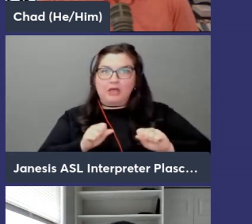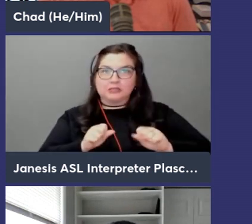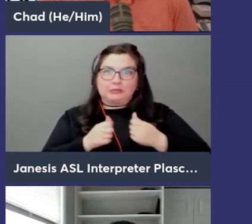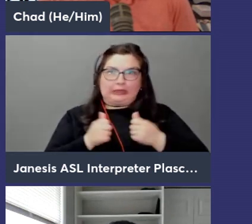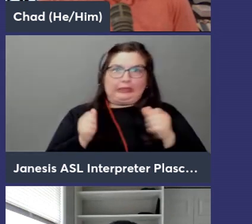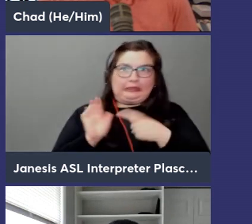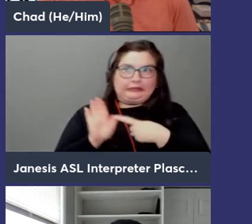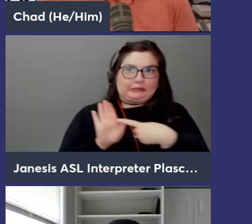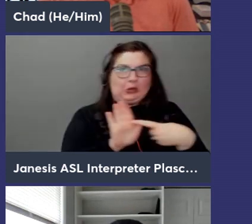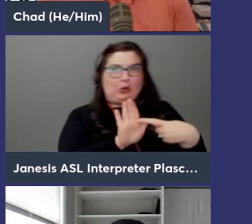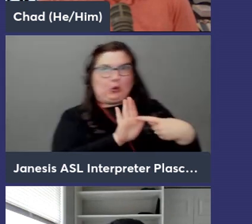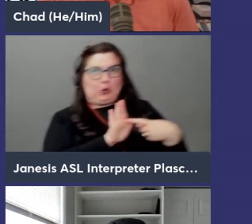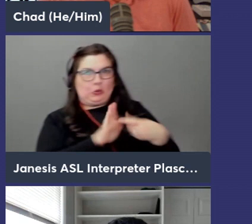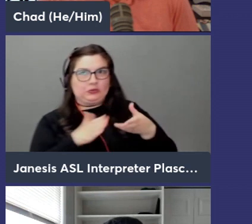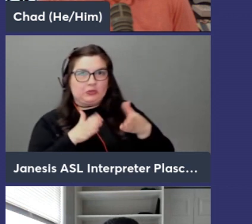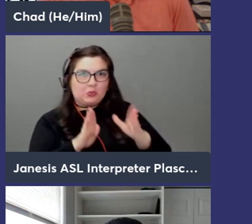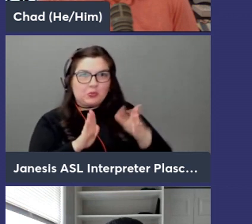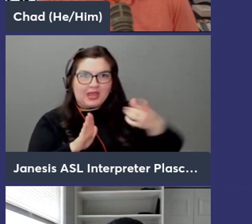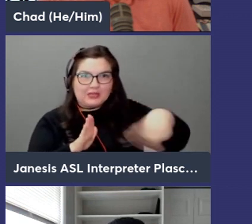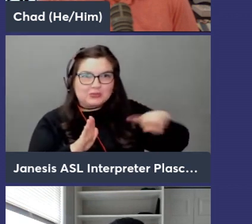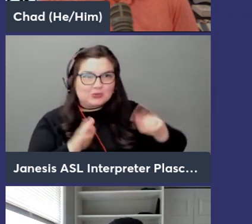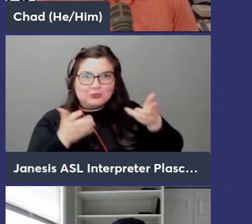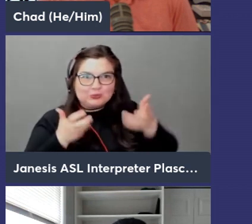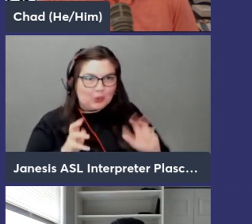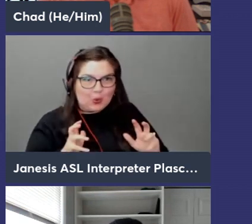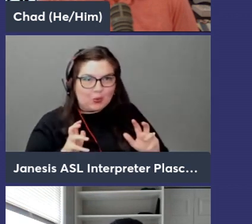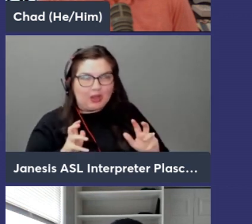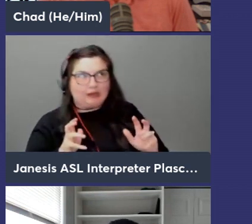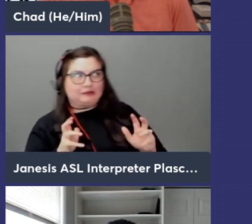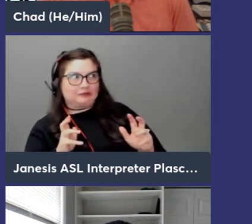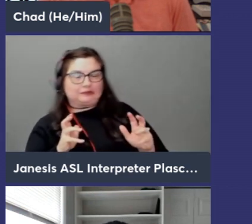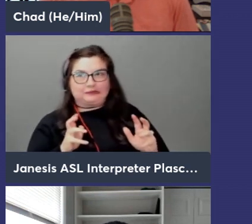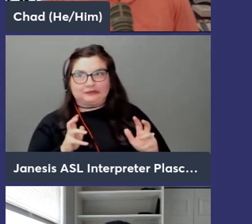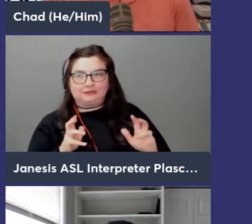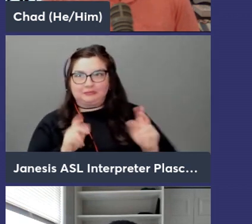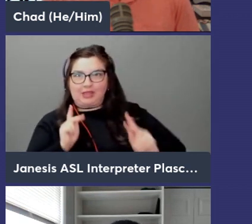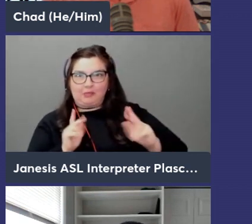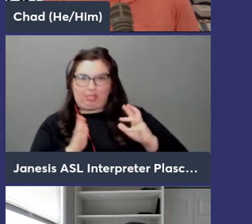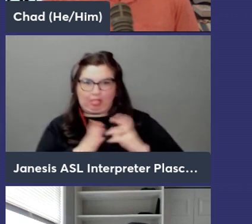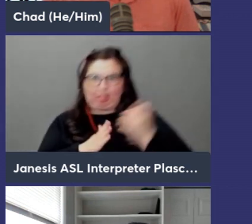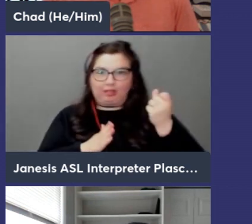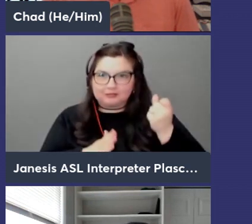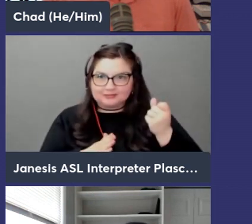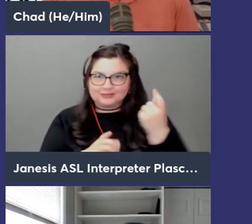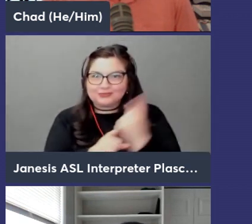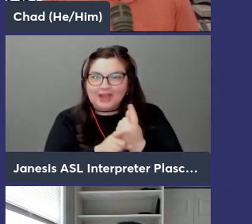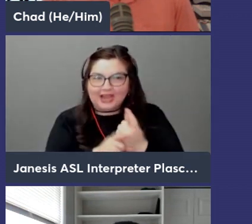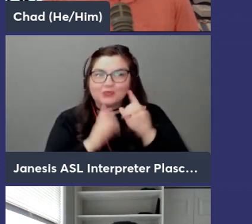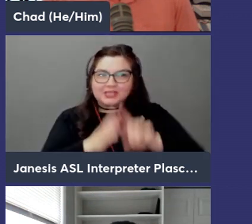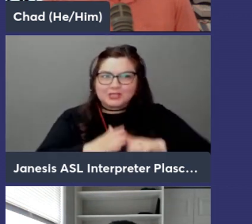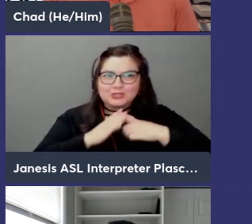that you may not want them to be? We could start that by just doing a simple start